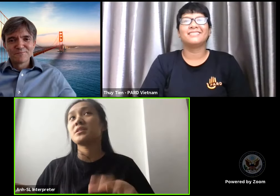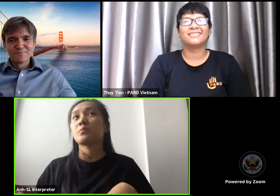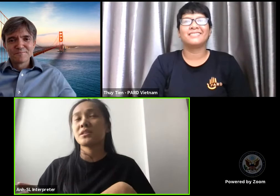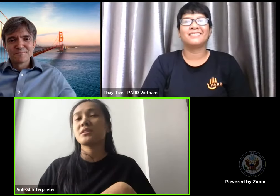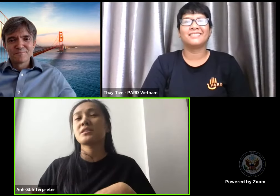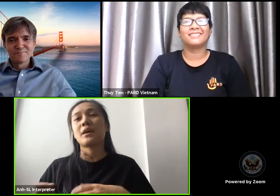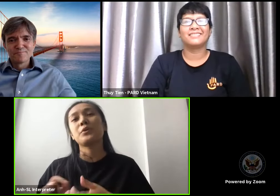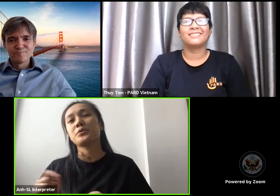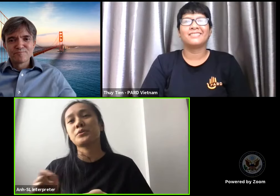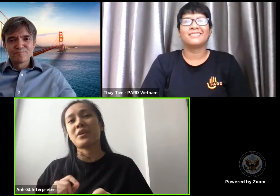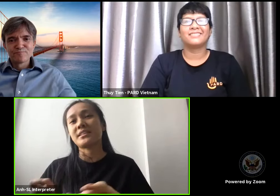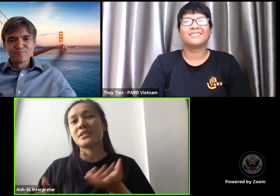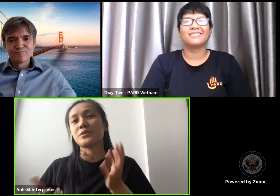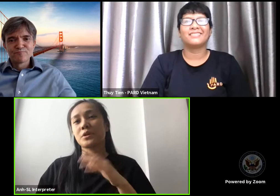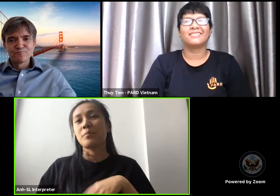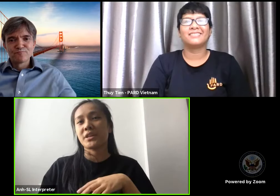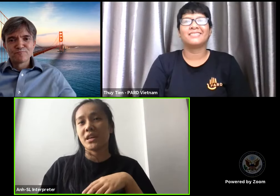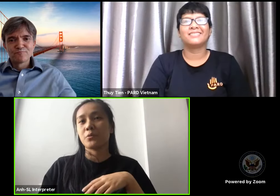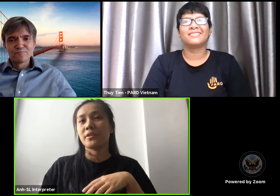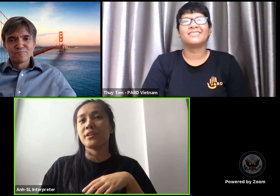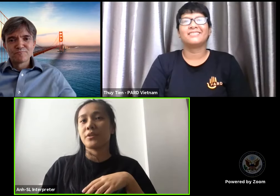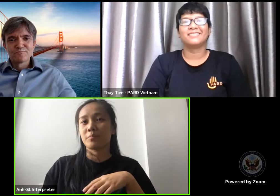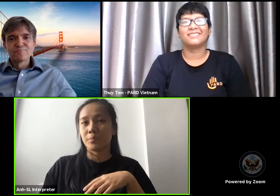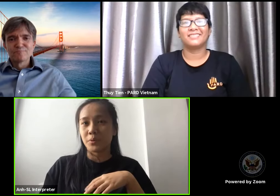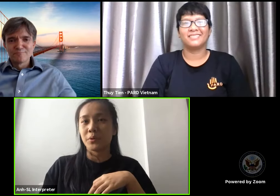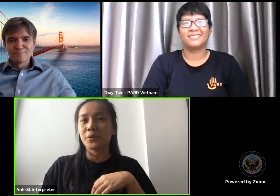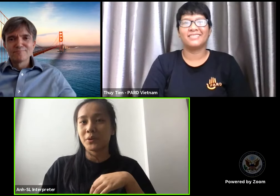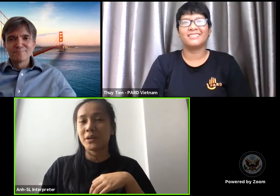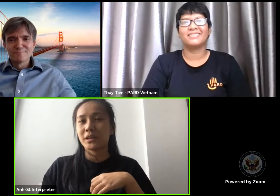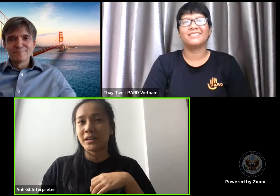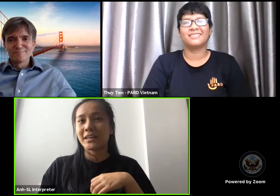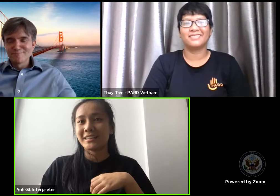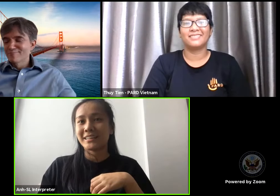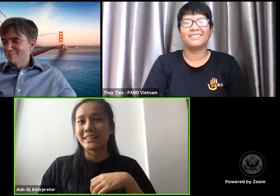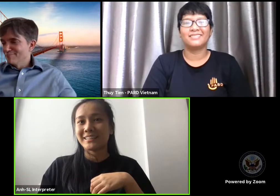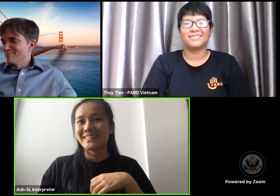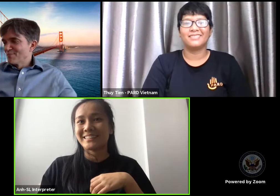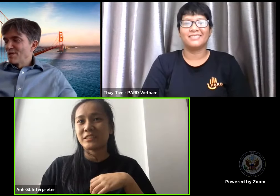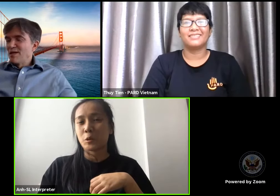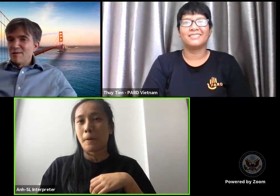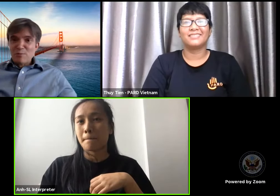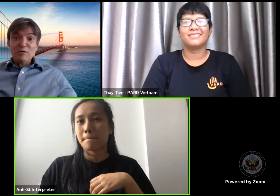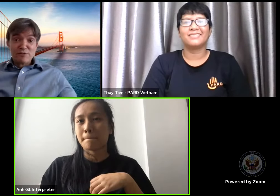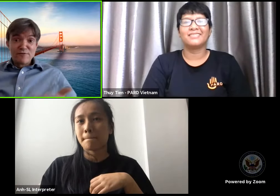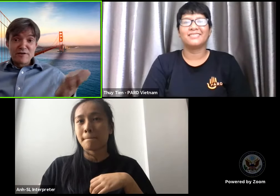interpreters I will use writing to communicate with hearing people. [Jason] But it was very